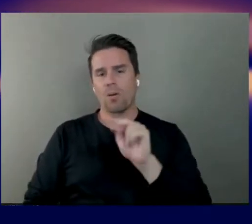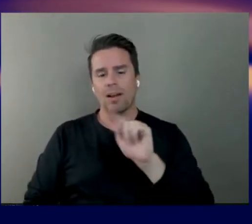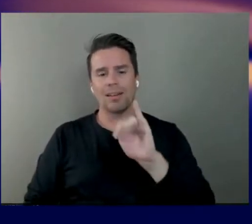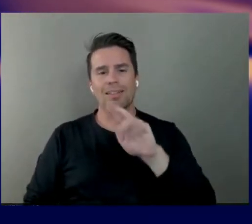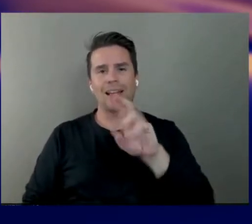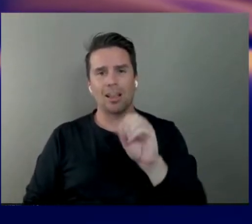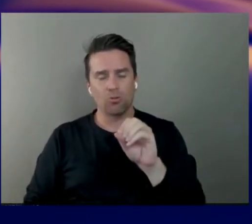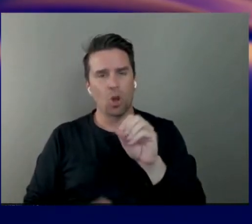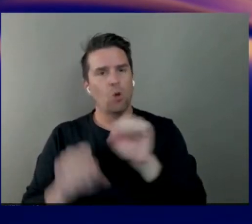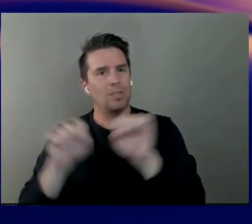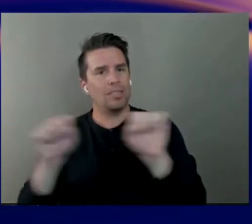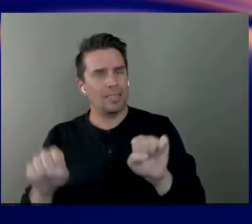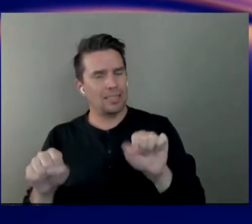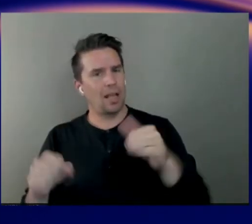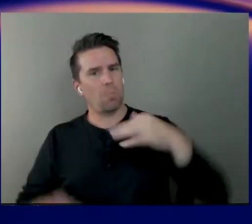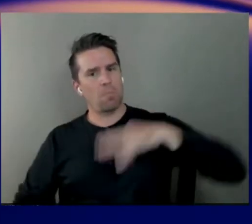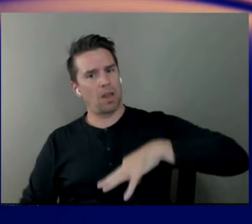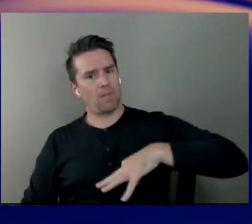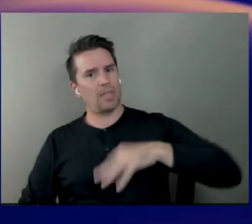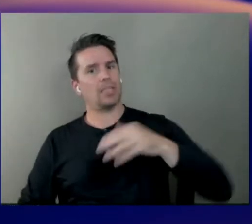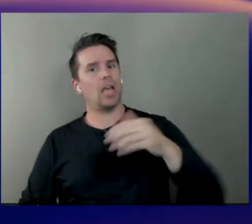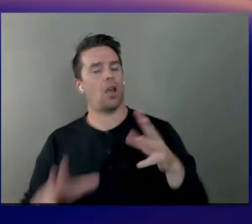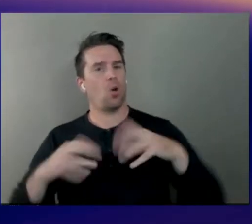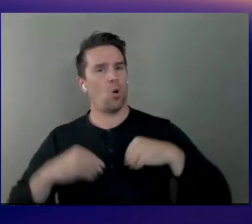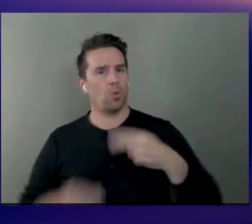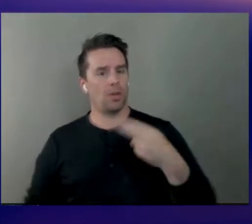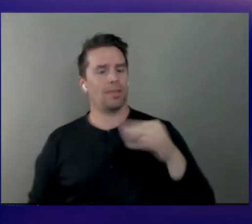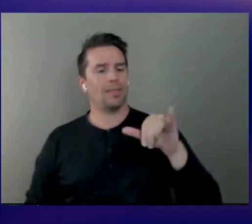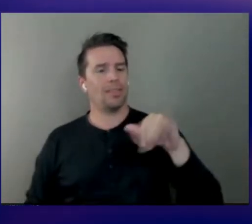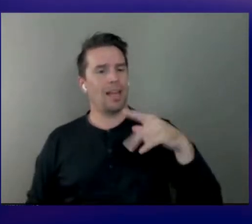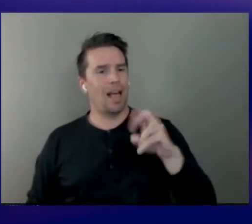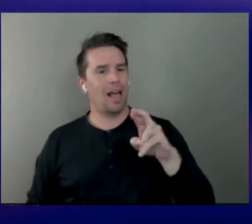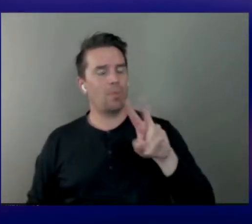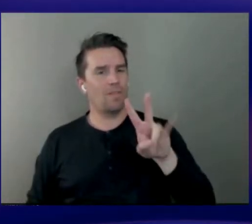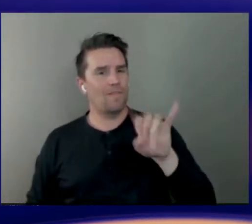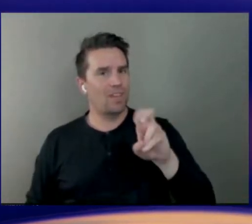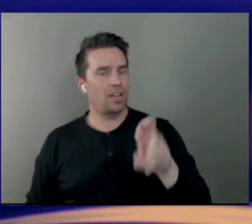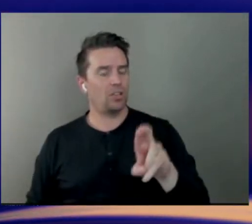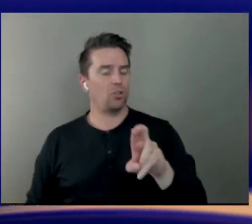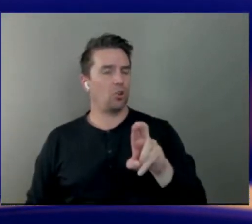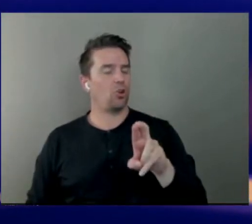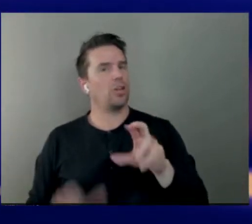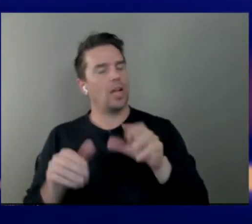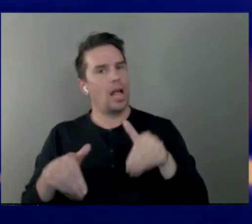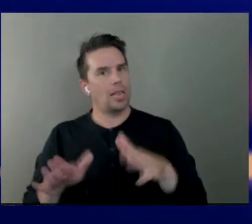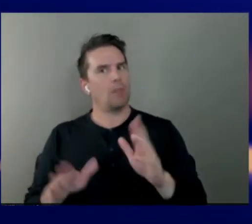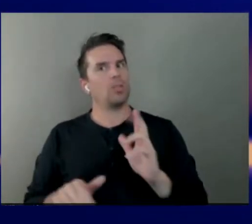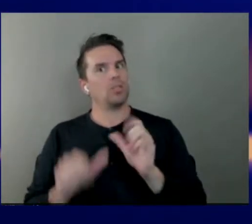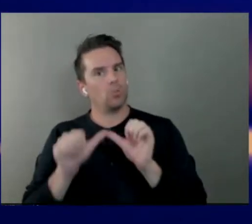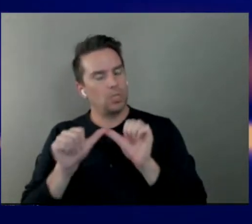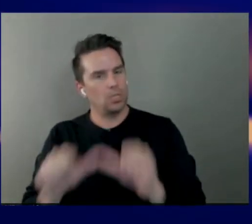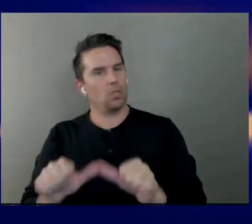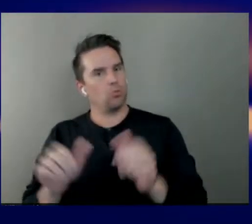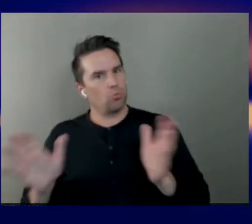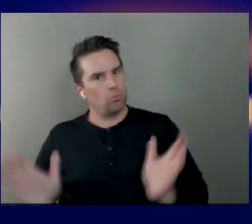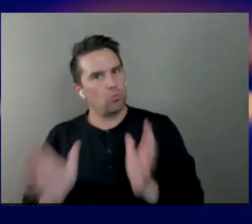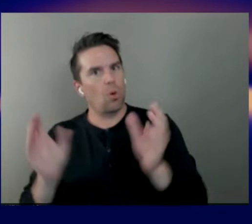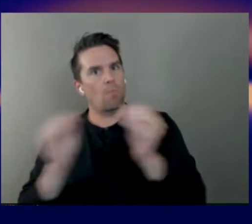to have this advantage and then to continue to drive more and more innovation. So this allows customers to really have a direct access